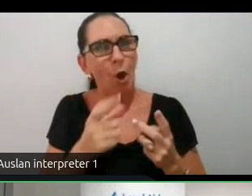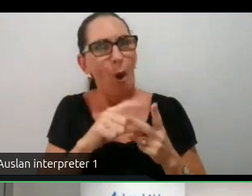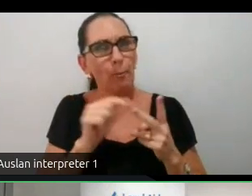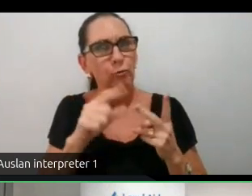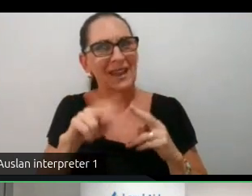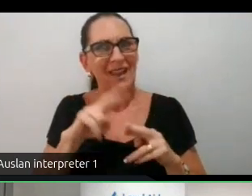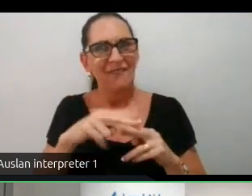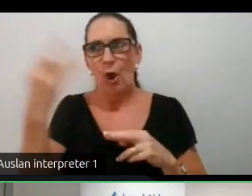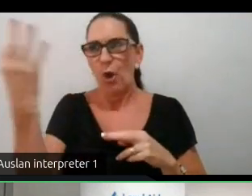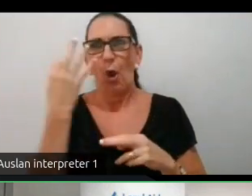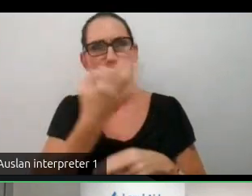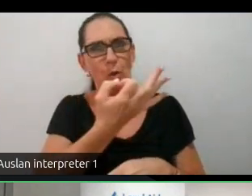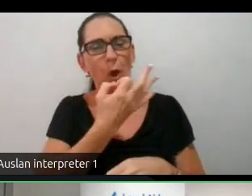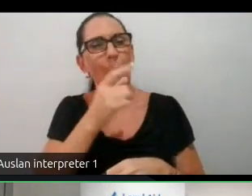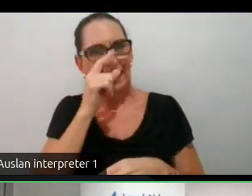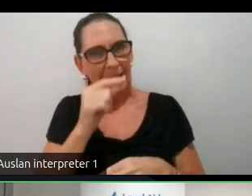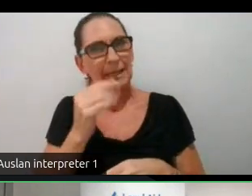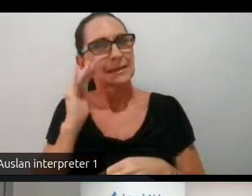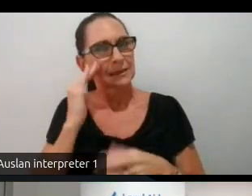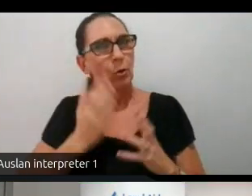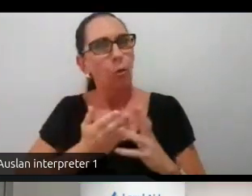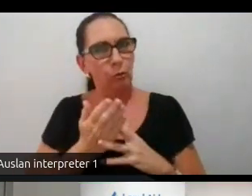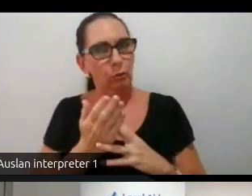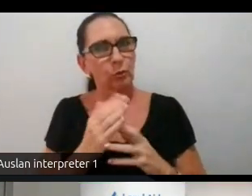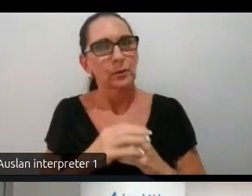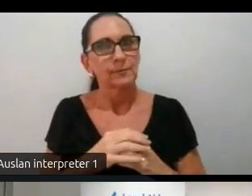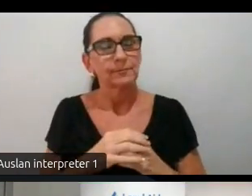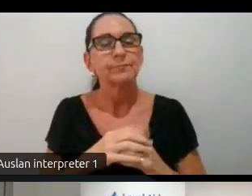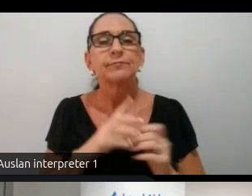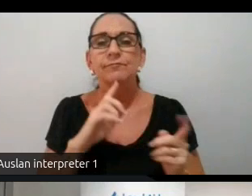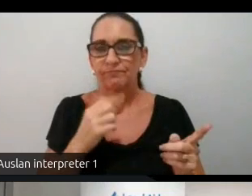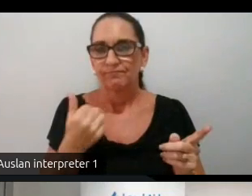can do if you get told no. Yeah. And and they're always pursuing. But it's also worth remembering